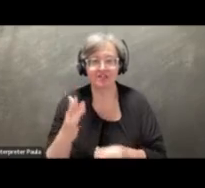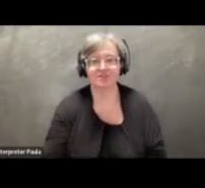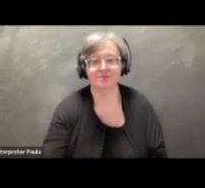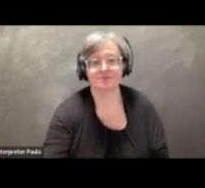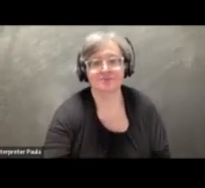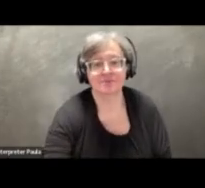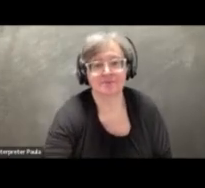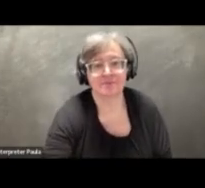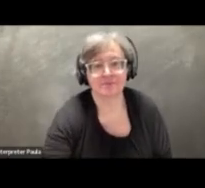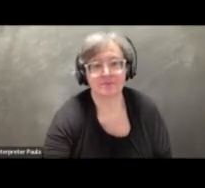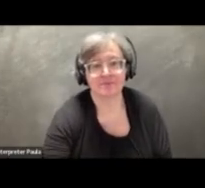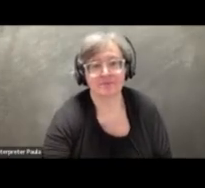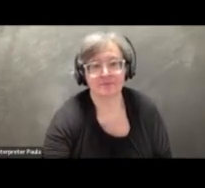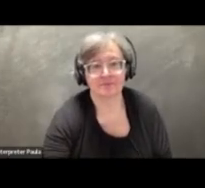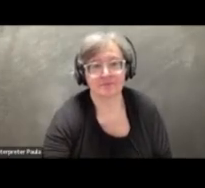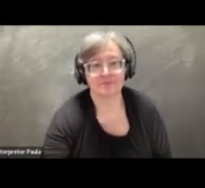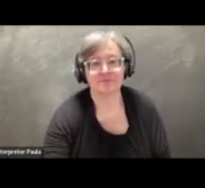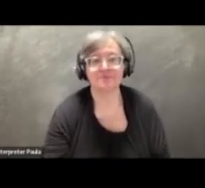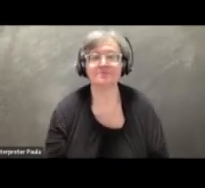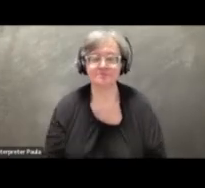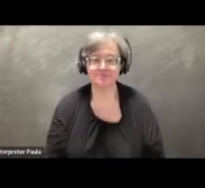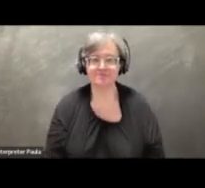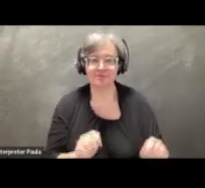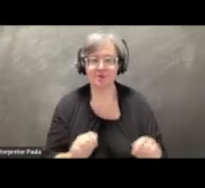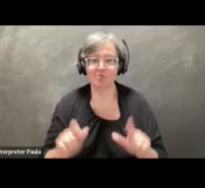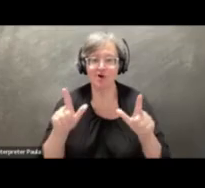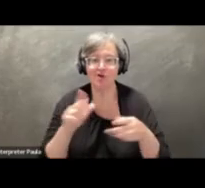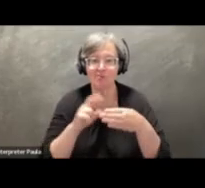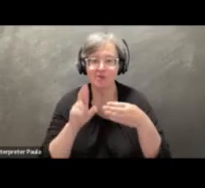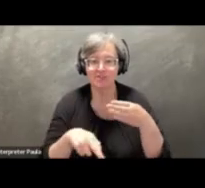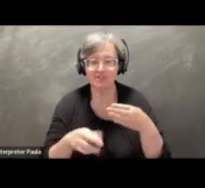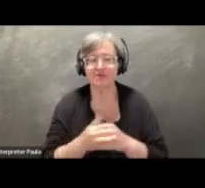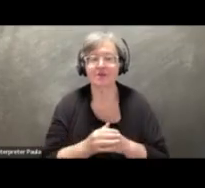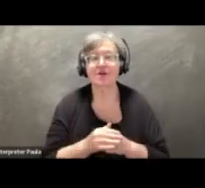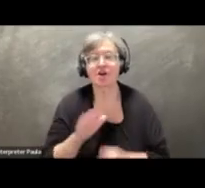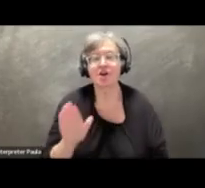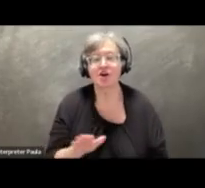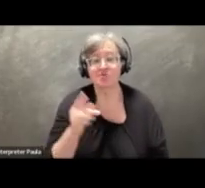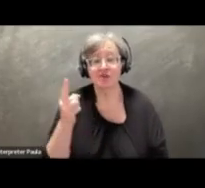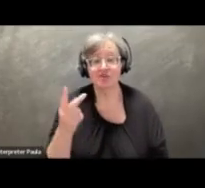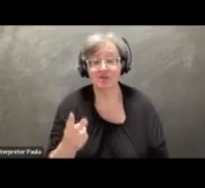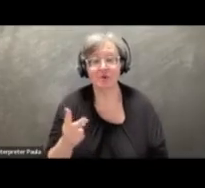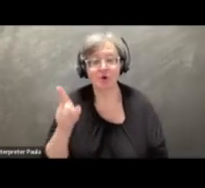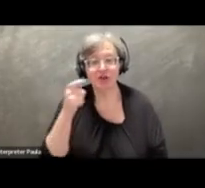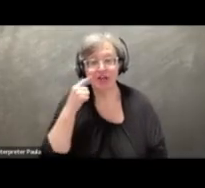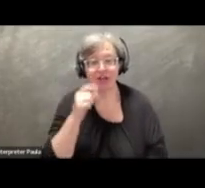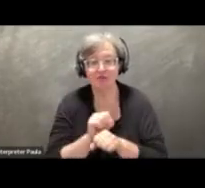results. So, we have around half government employees joining us